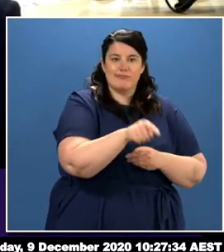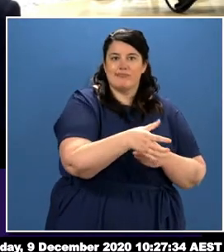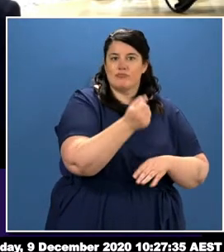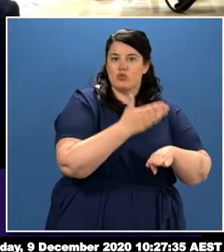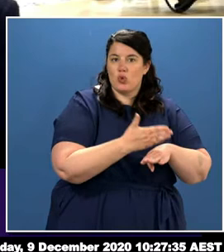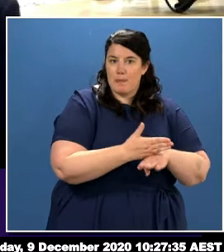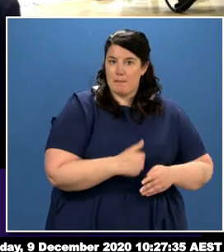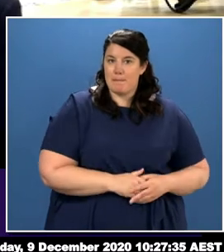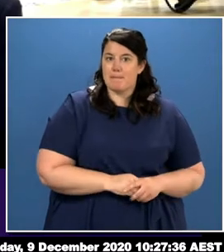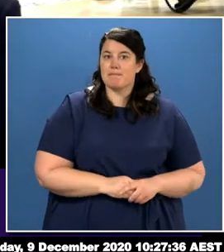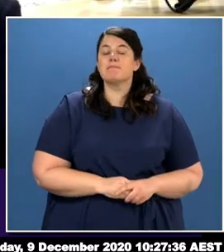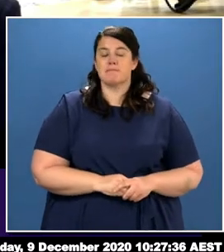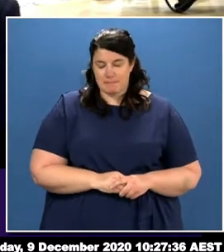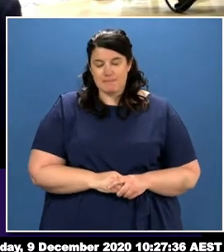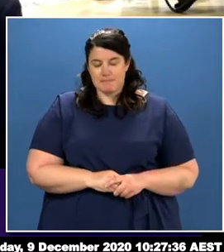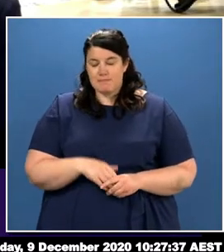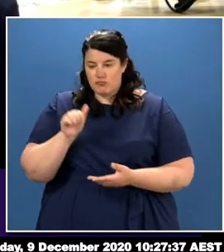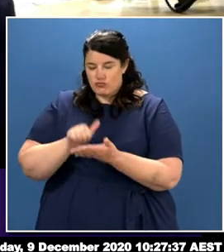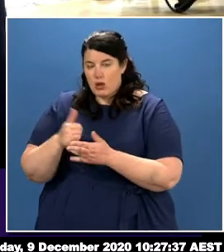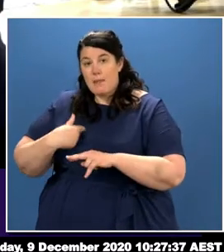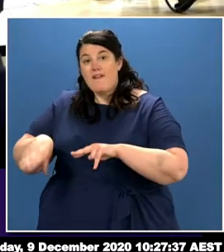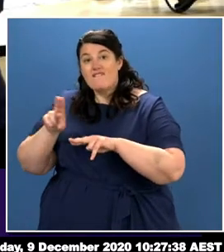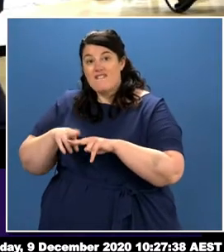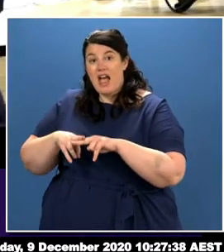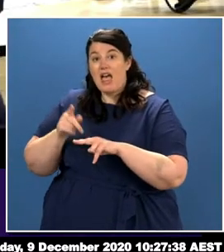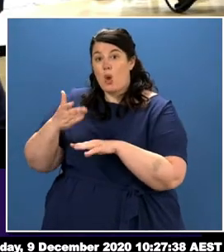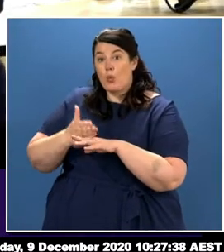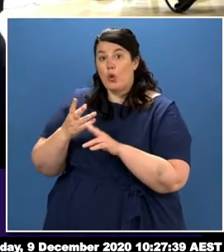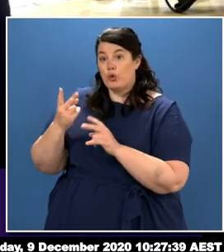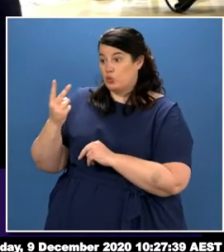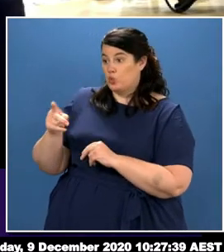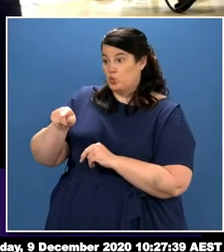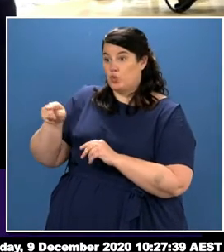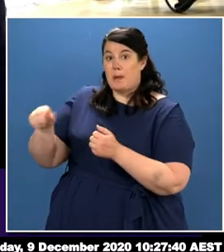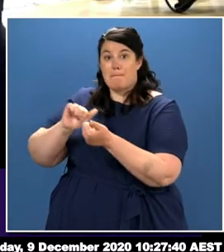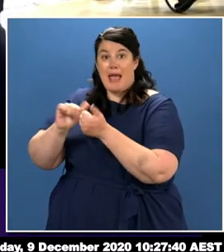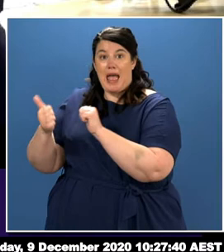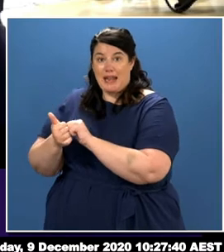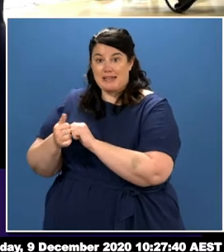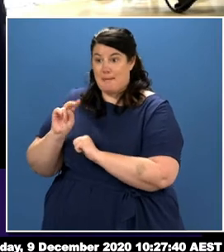Yes. My father had worked for the two partners at both the law firms